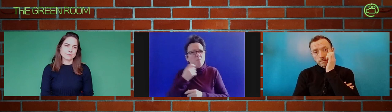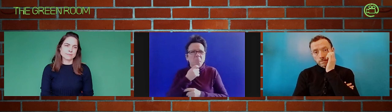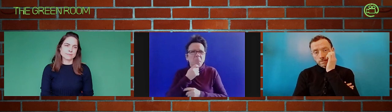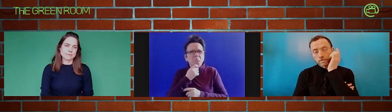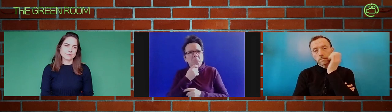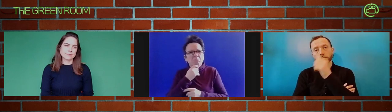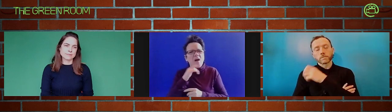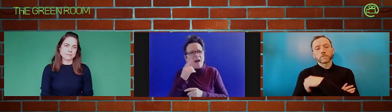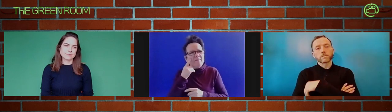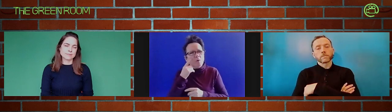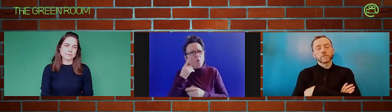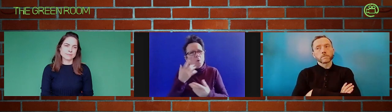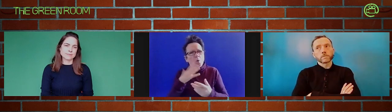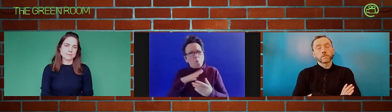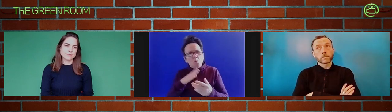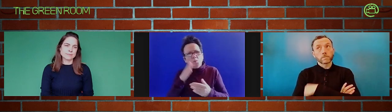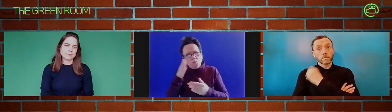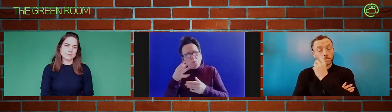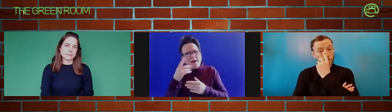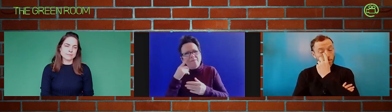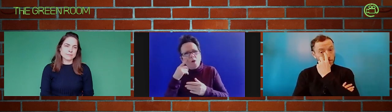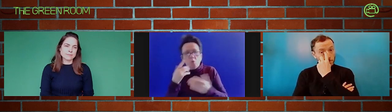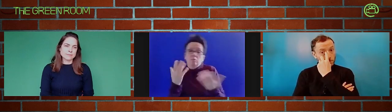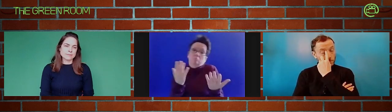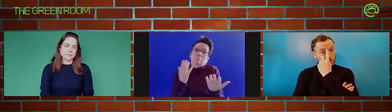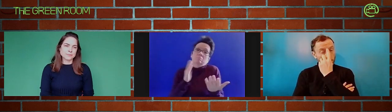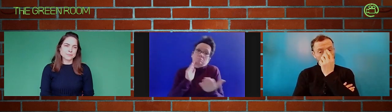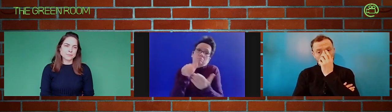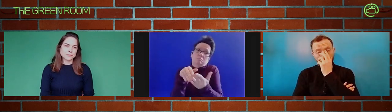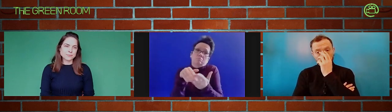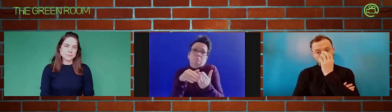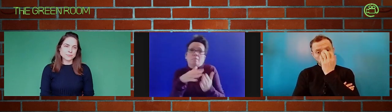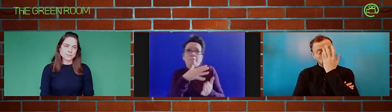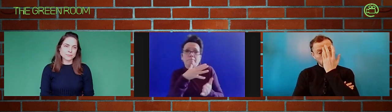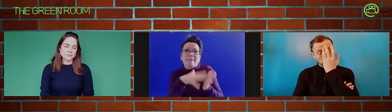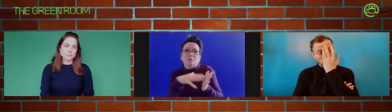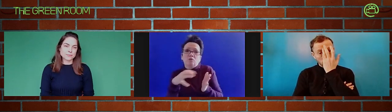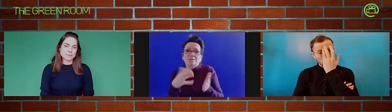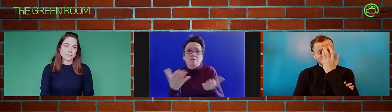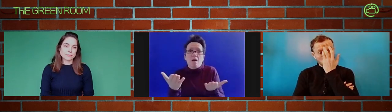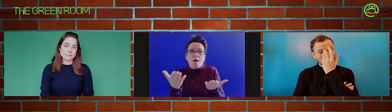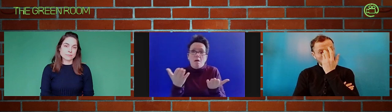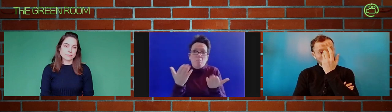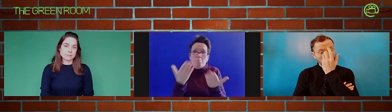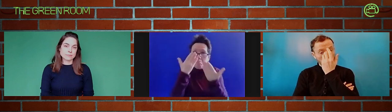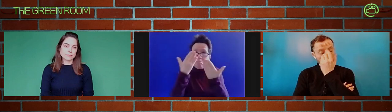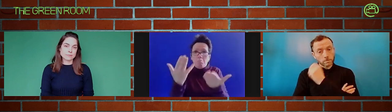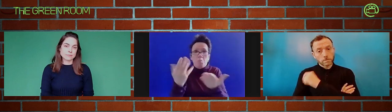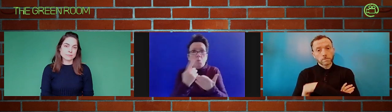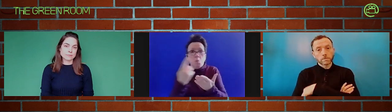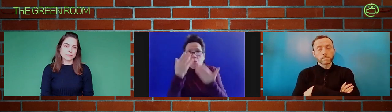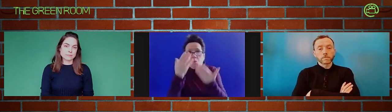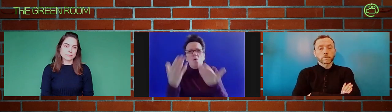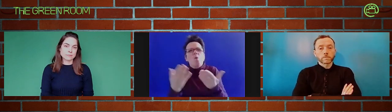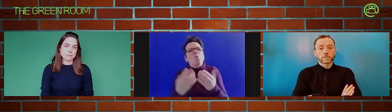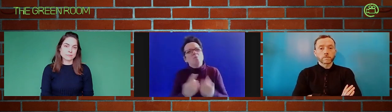explored so I went up to Manchester. I didn't know anybody. I only knew Sue who who runs